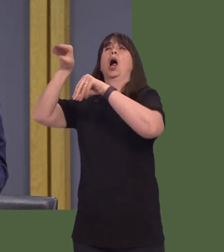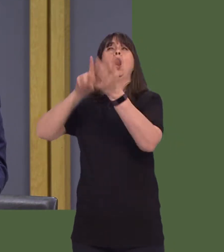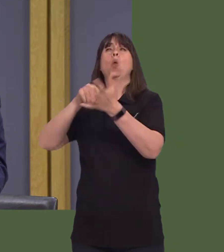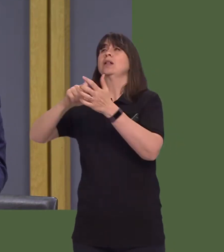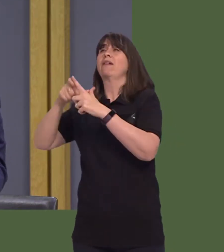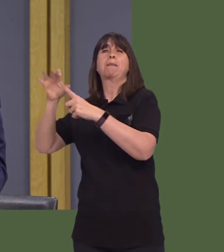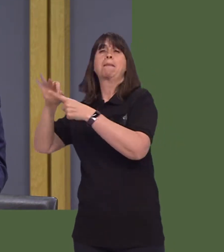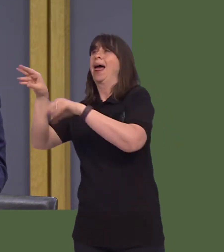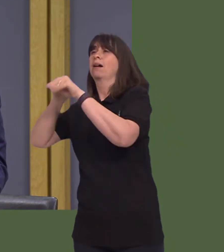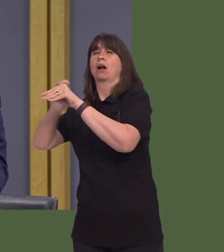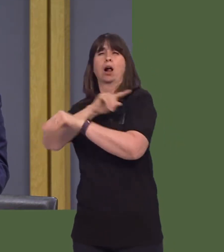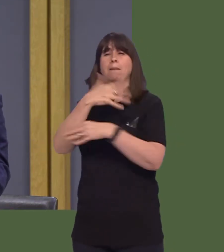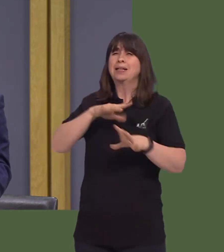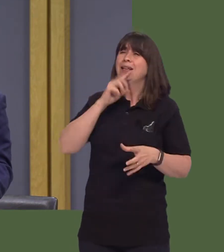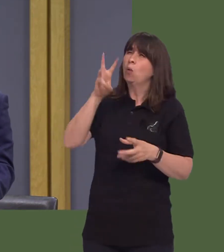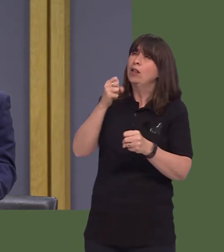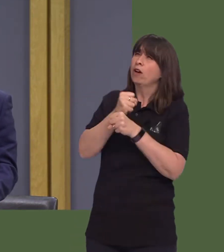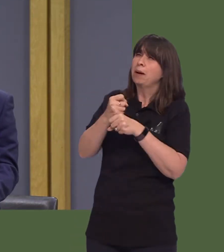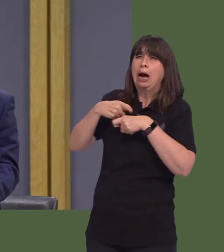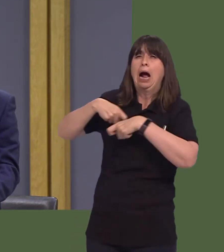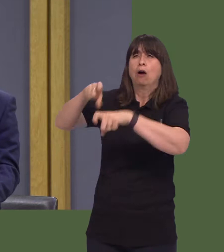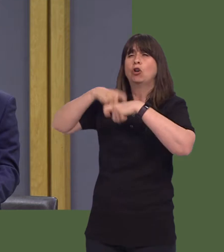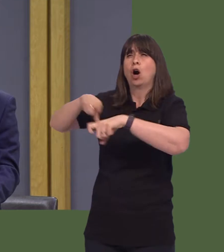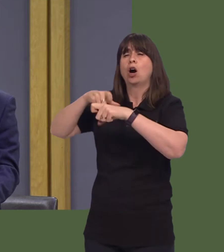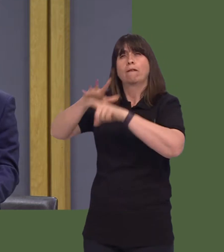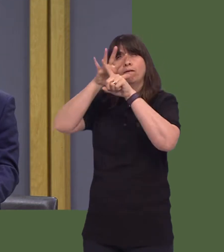They added that if the Welsh Government continues to force all seven local planning authorities